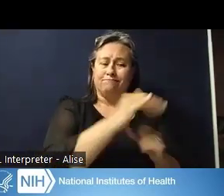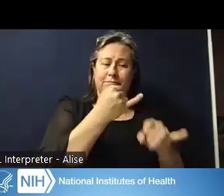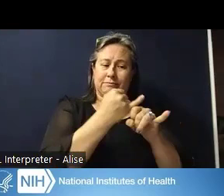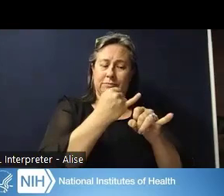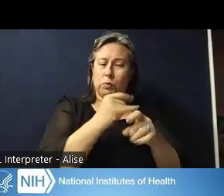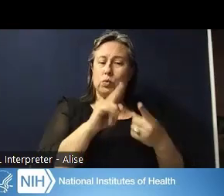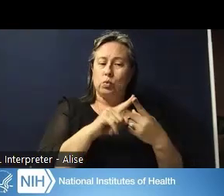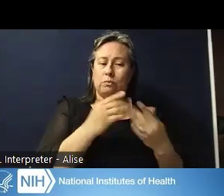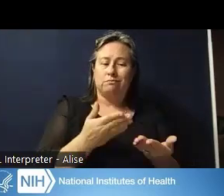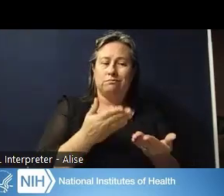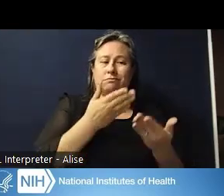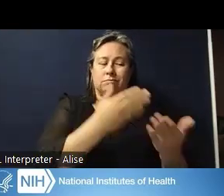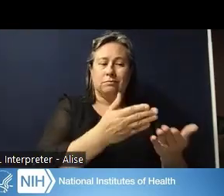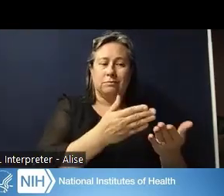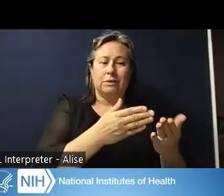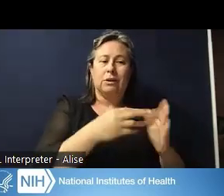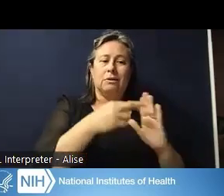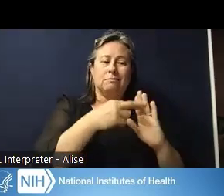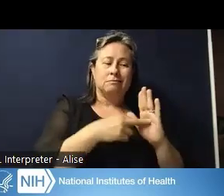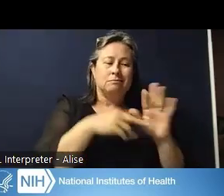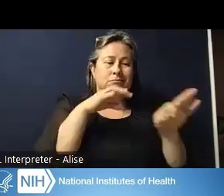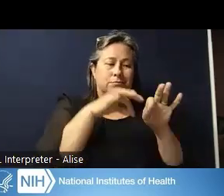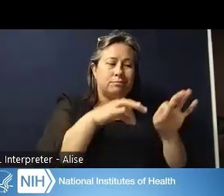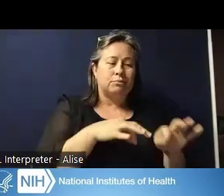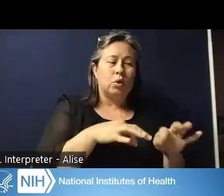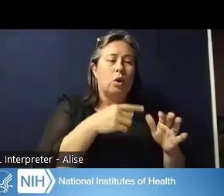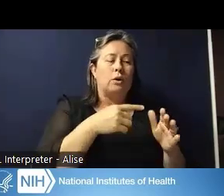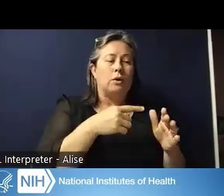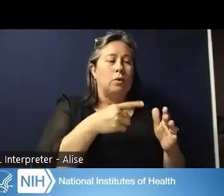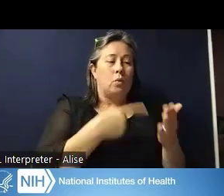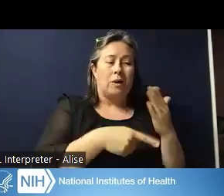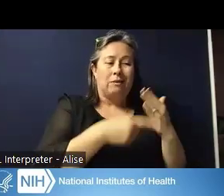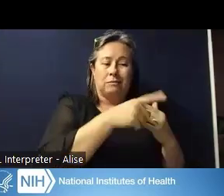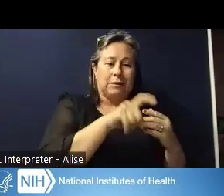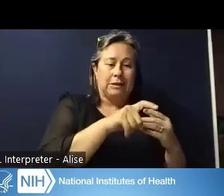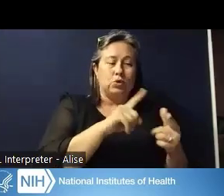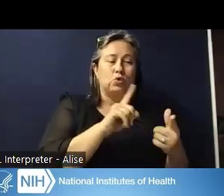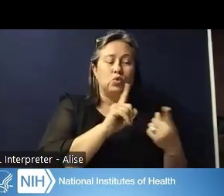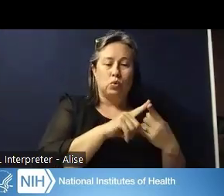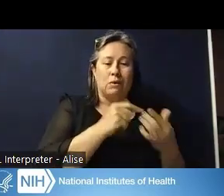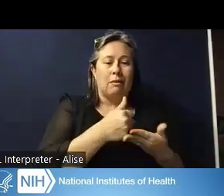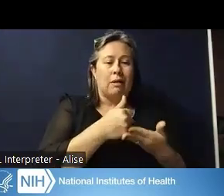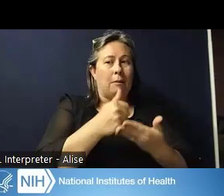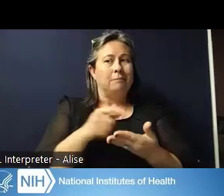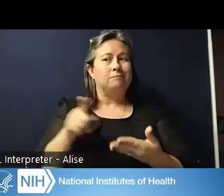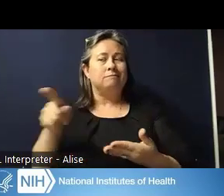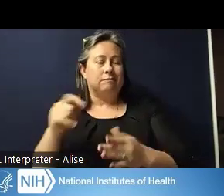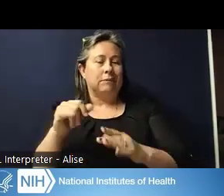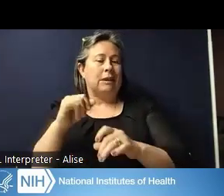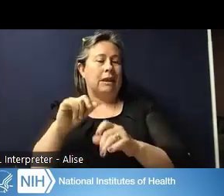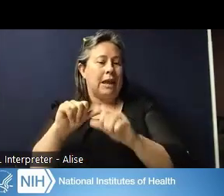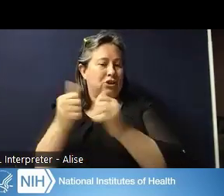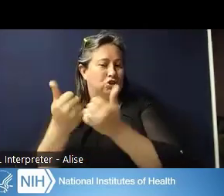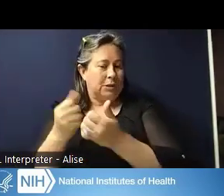on administrative actions as needed, working to bring the recipient back into compliance with NIH policies and federal regulation.